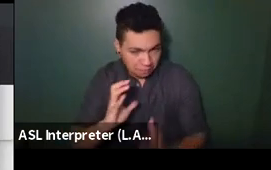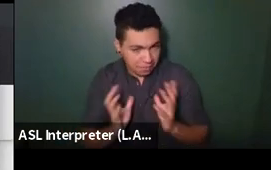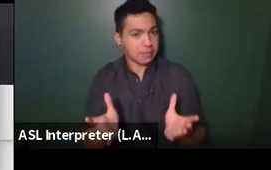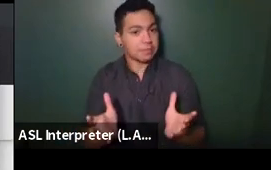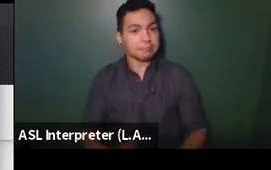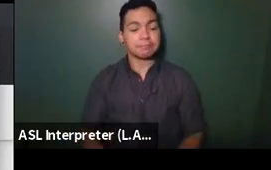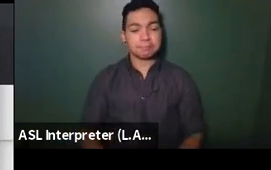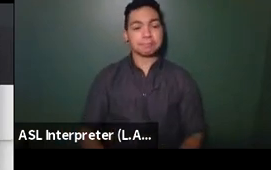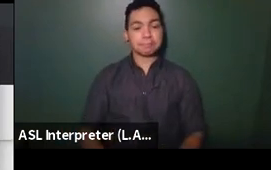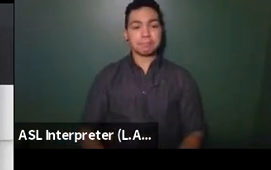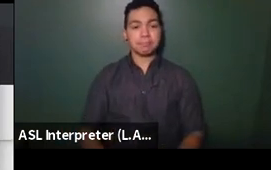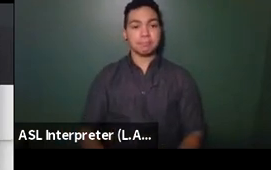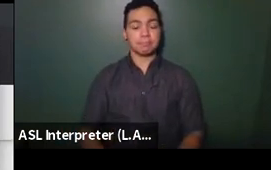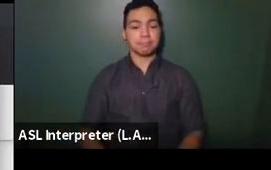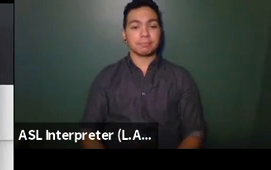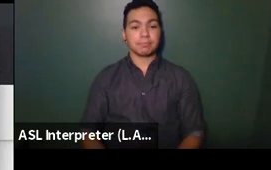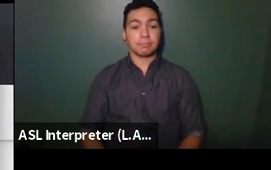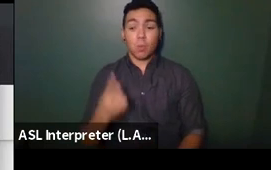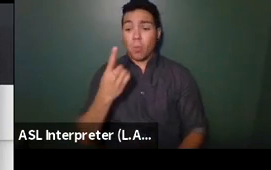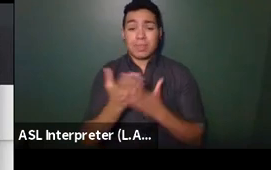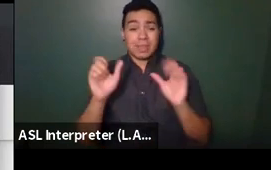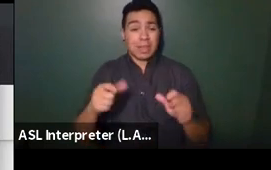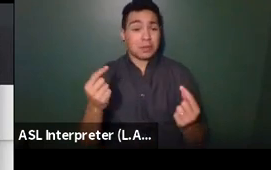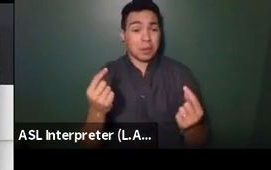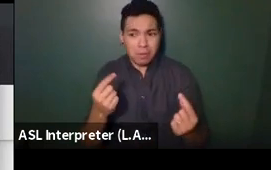Katherine Livick - ESD 112: But one of the things you can do is just talk to your students.